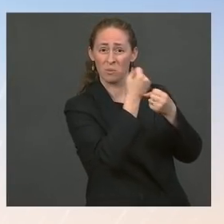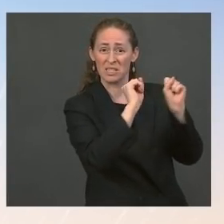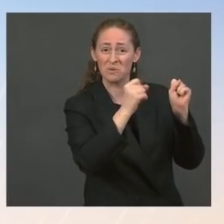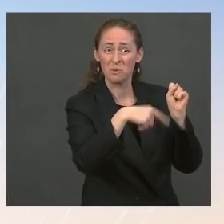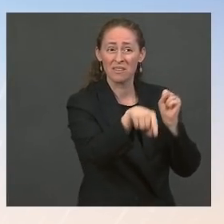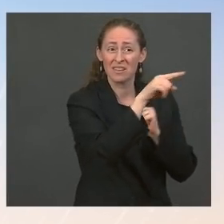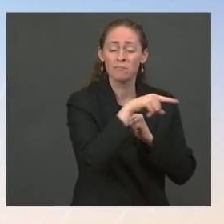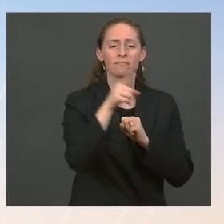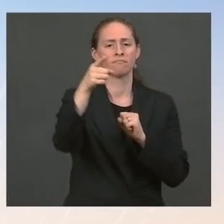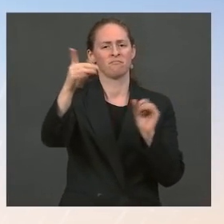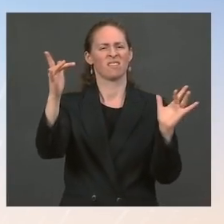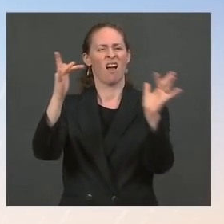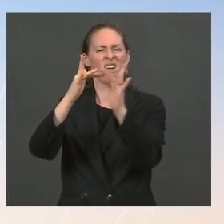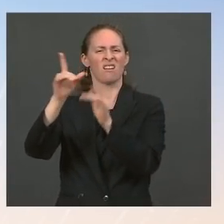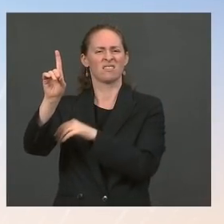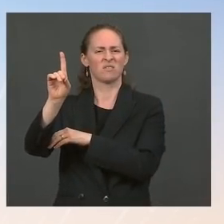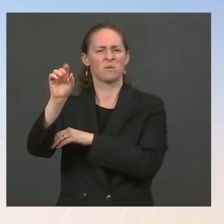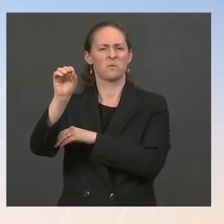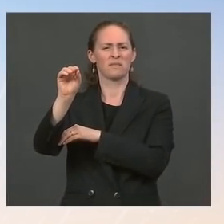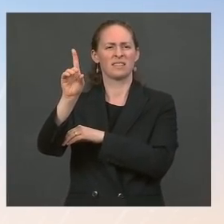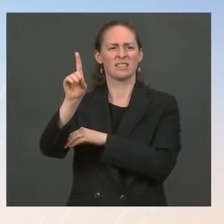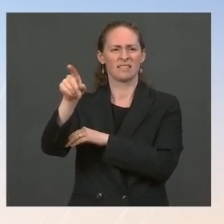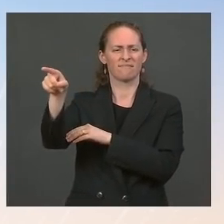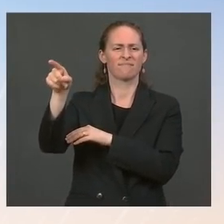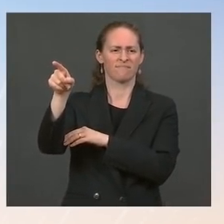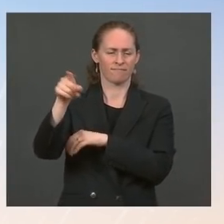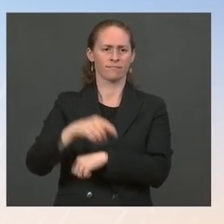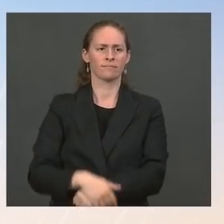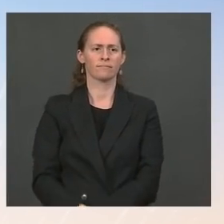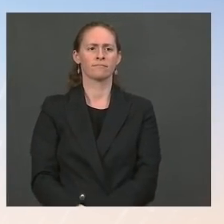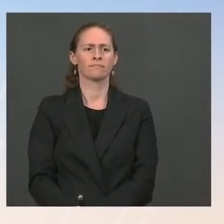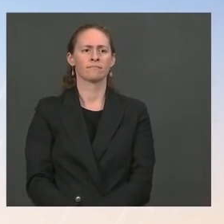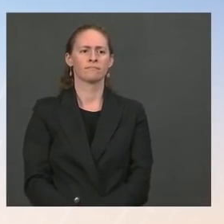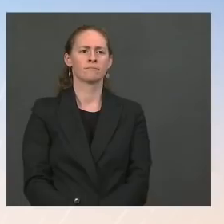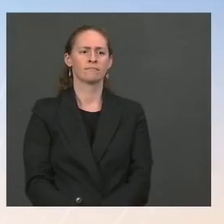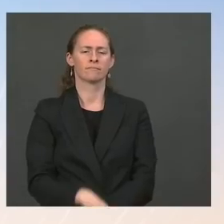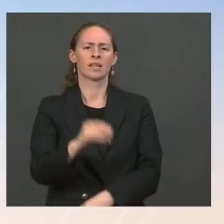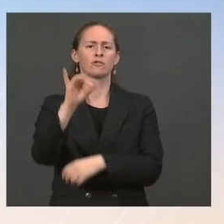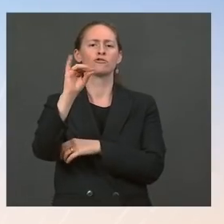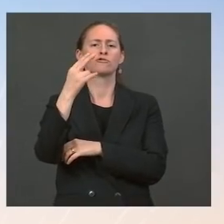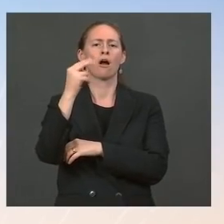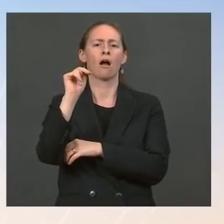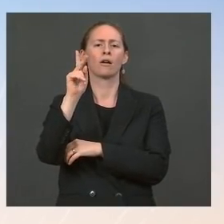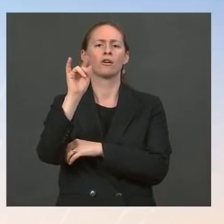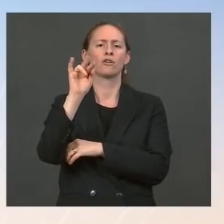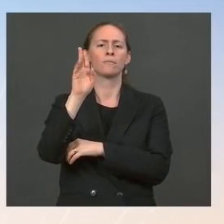and to my colleague over there, John Kirby. But again, where our efforts right now are focused